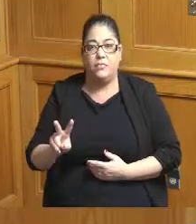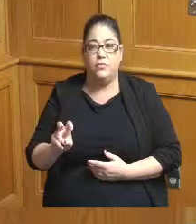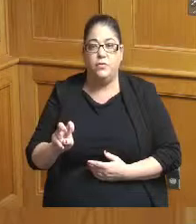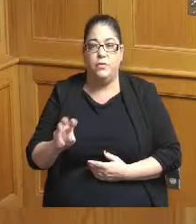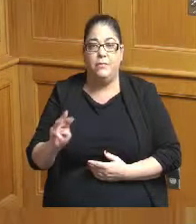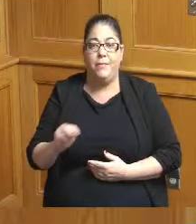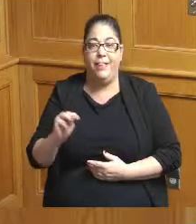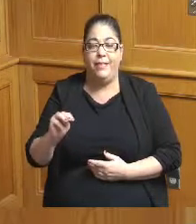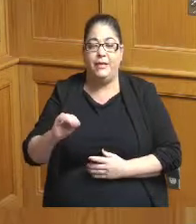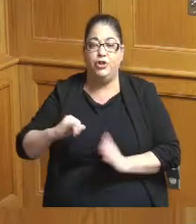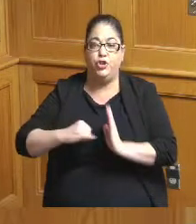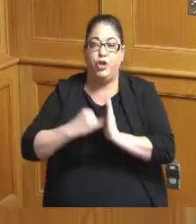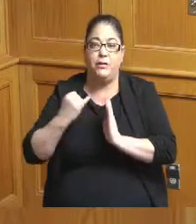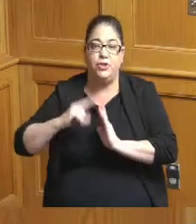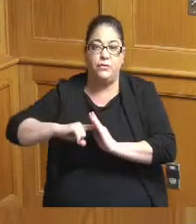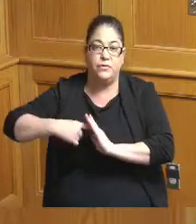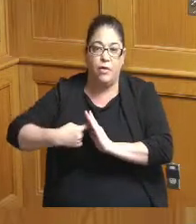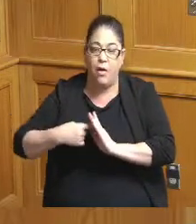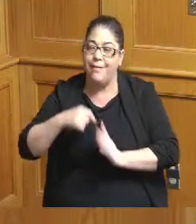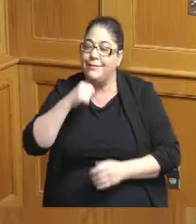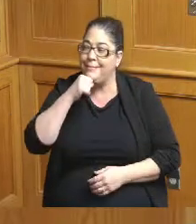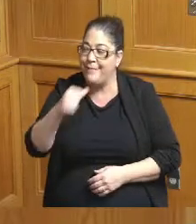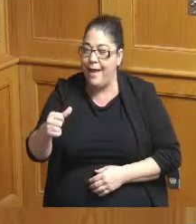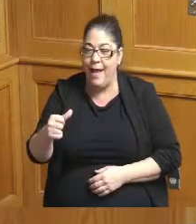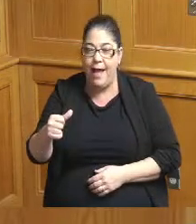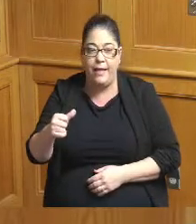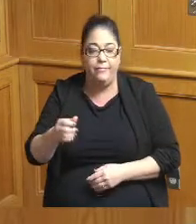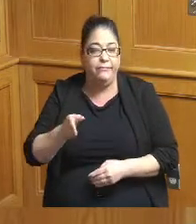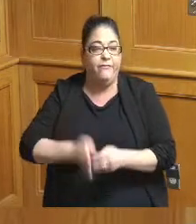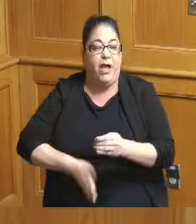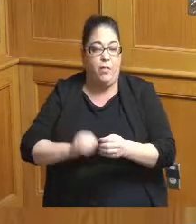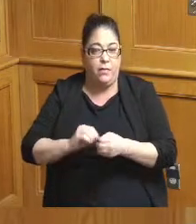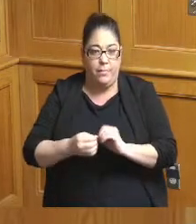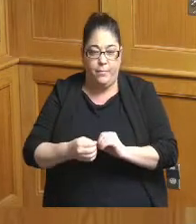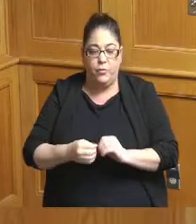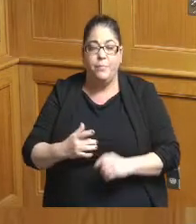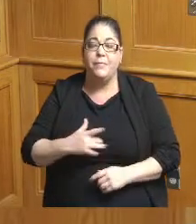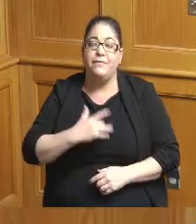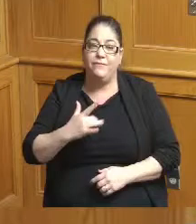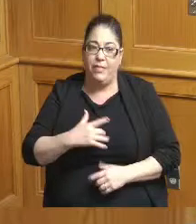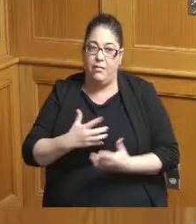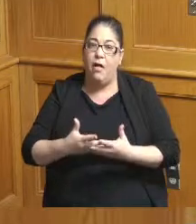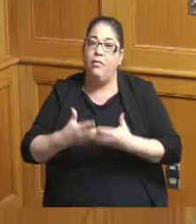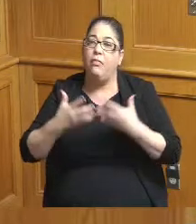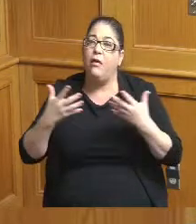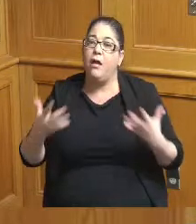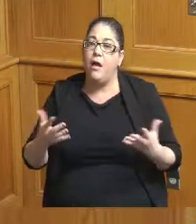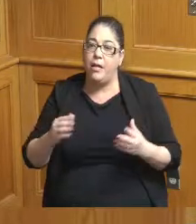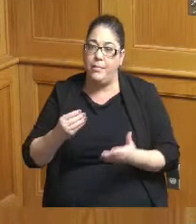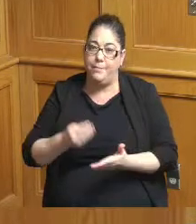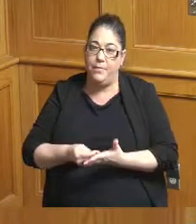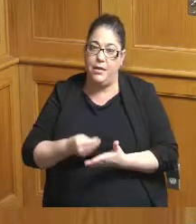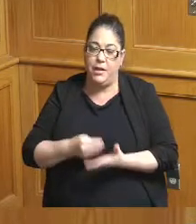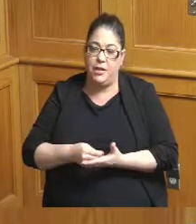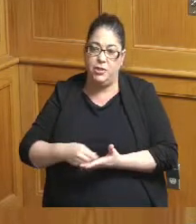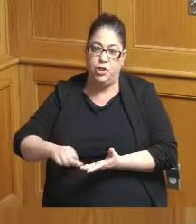start and who who knows but that's still a lot of money that we're talking about so but that's all